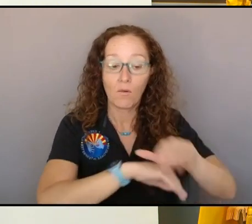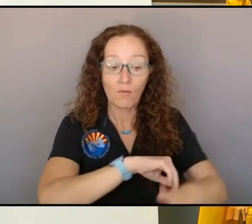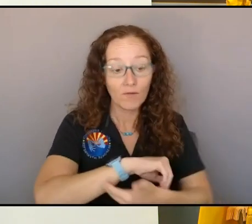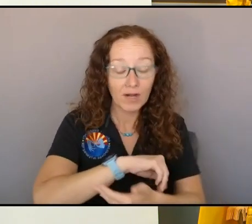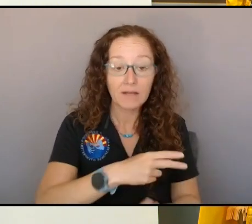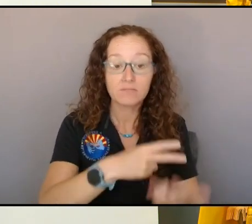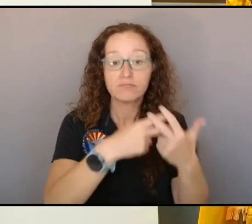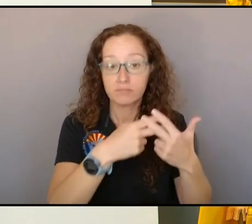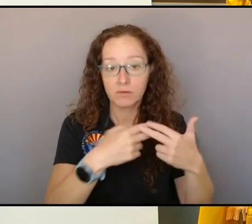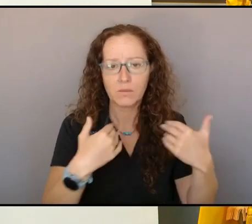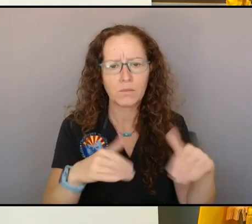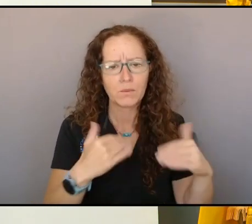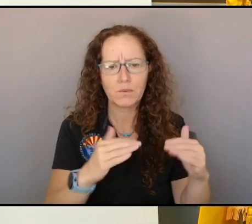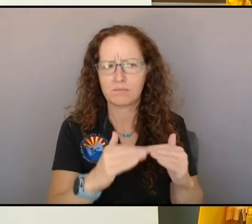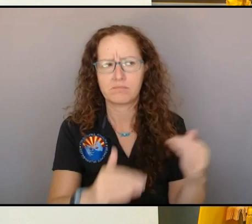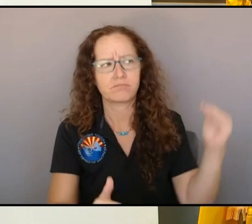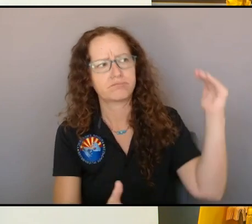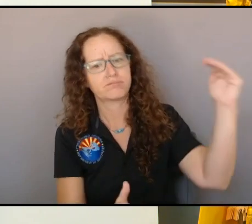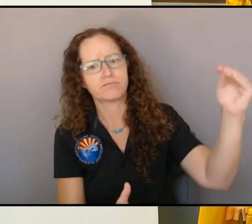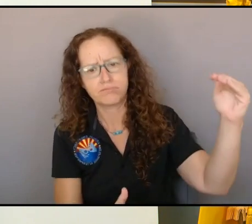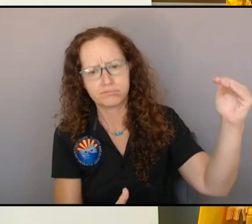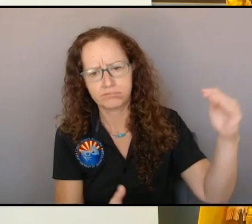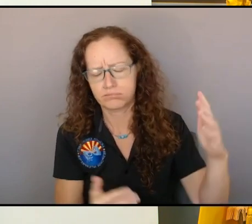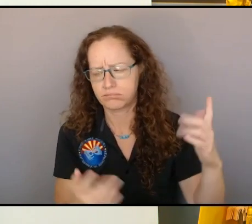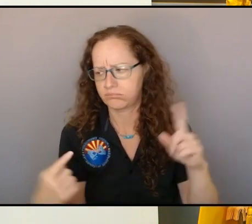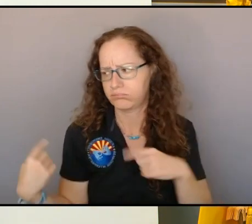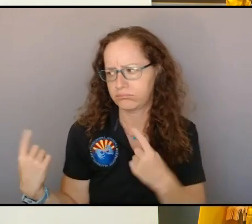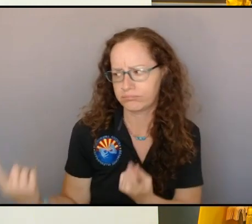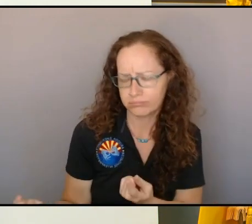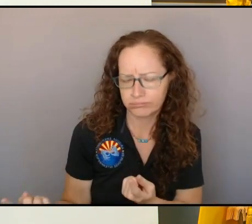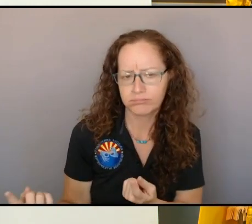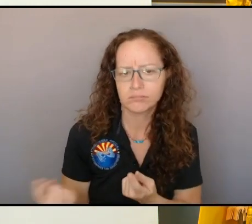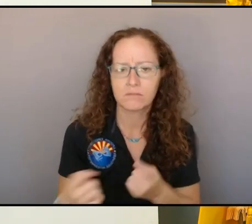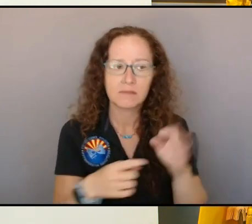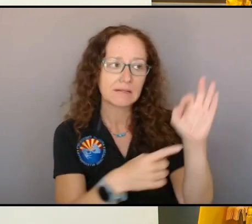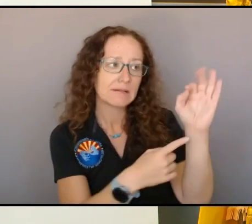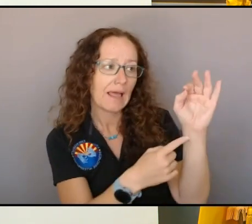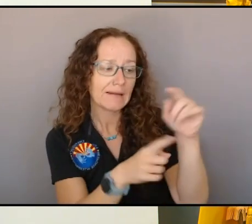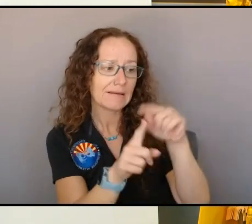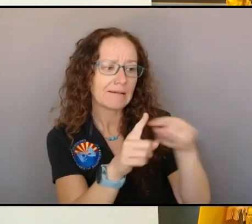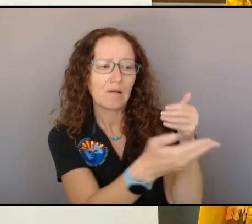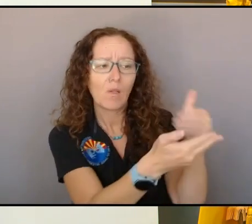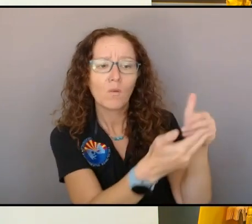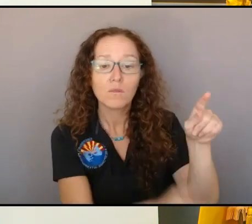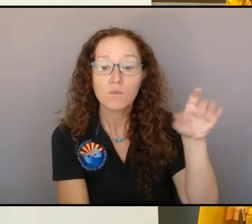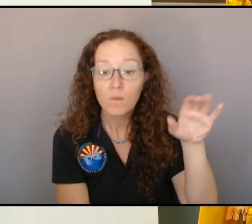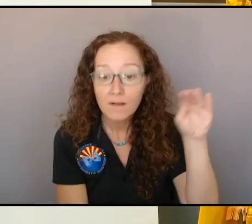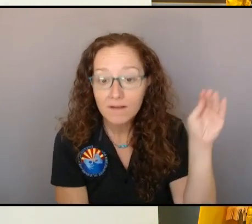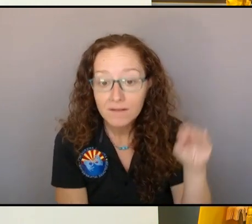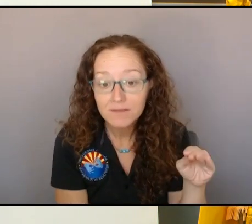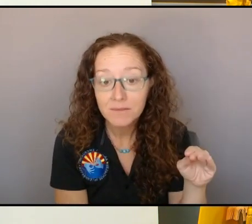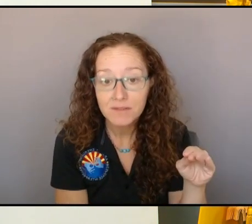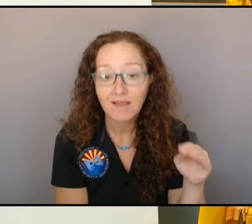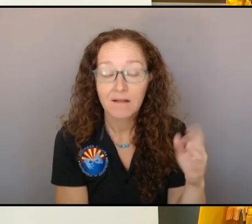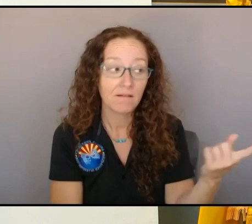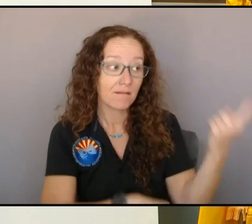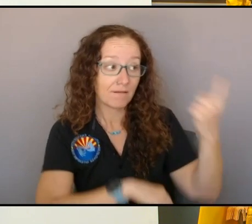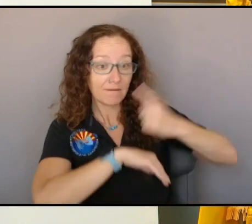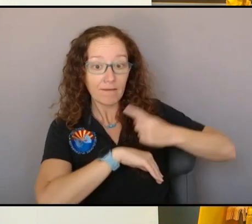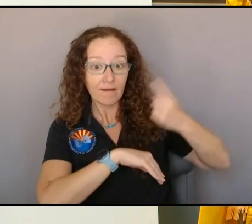had been seeing previous with 90 to near 100%. And even during the daytime, the relative humidities stayed way up above that